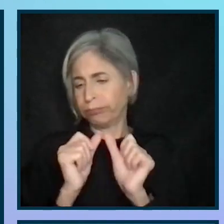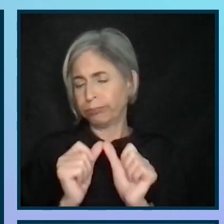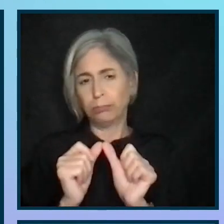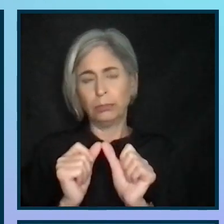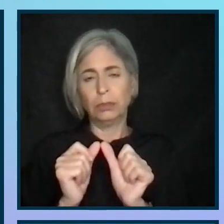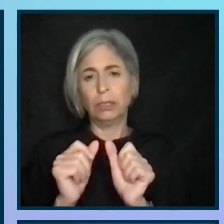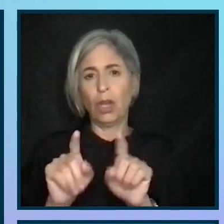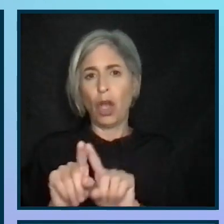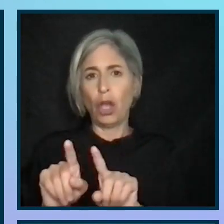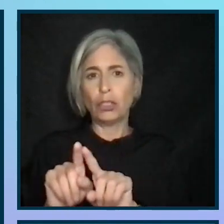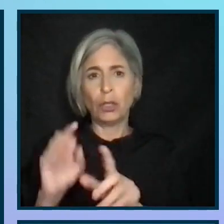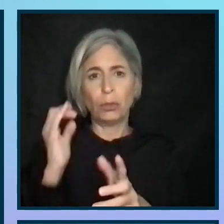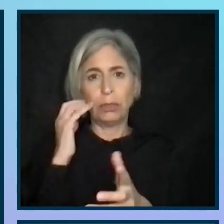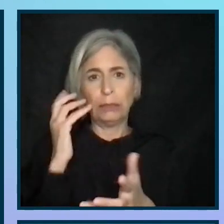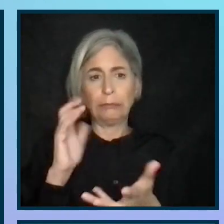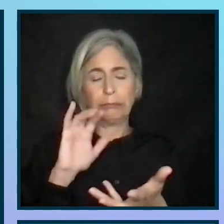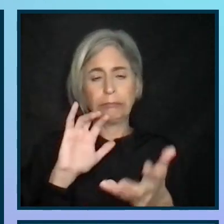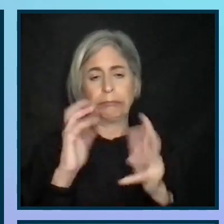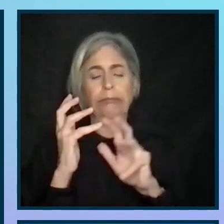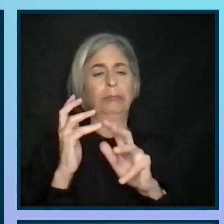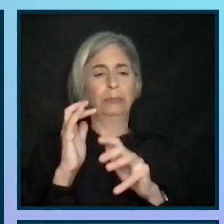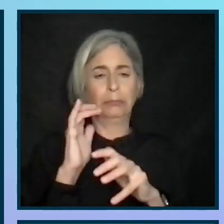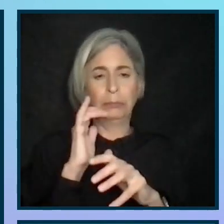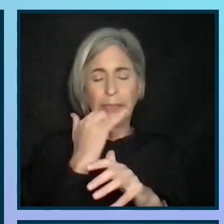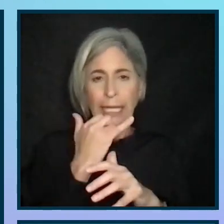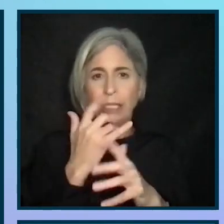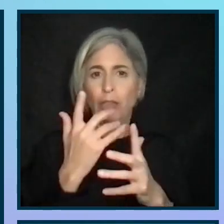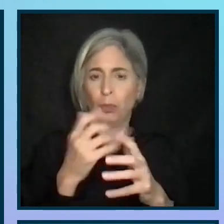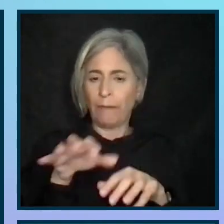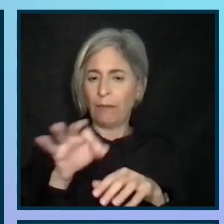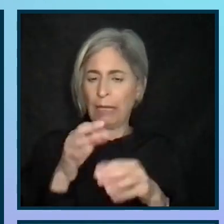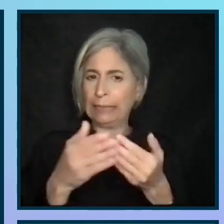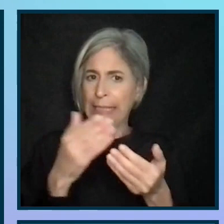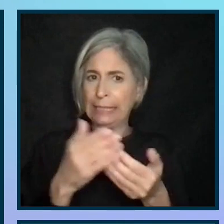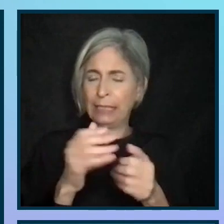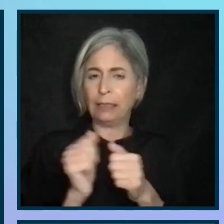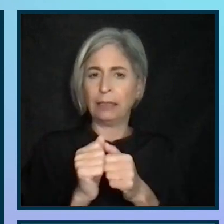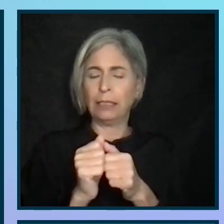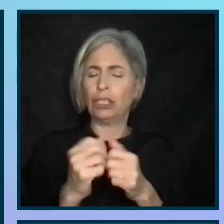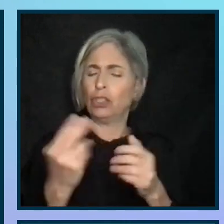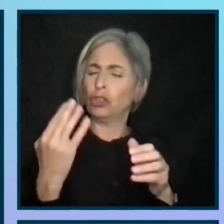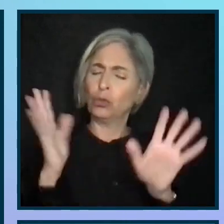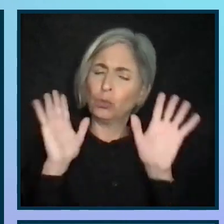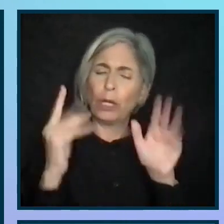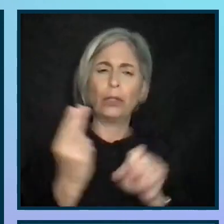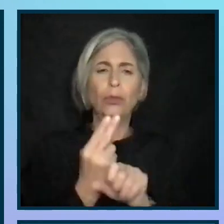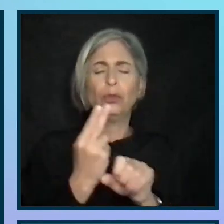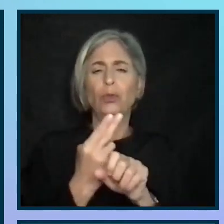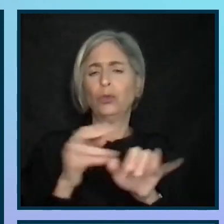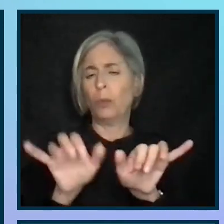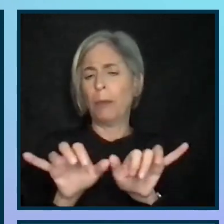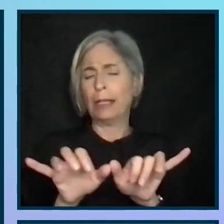sit in the system and how quickly they get remediated. And these are great metrics to use to see how your accessibility practice